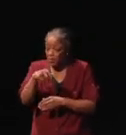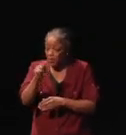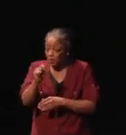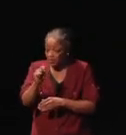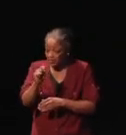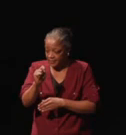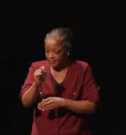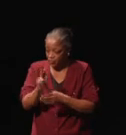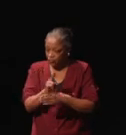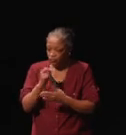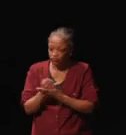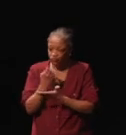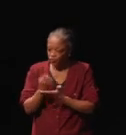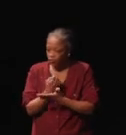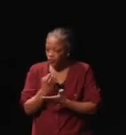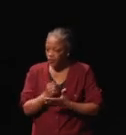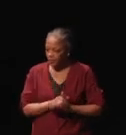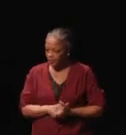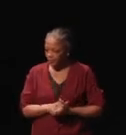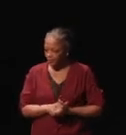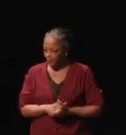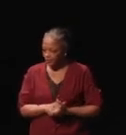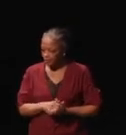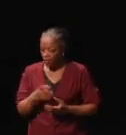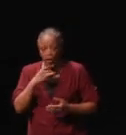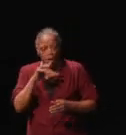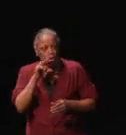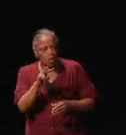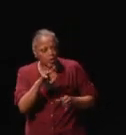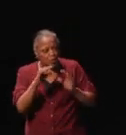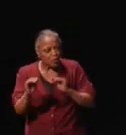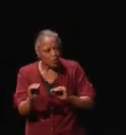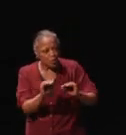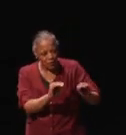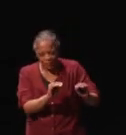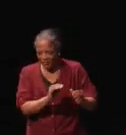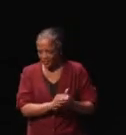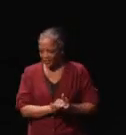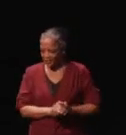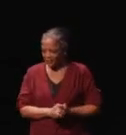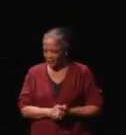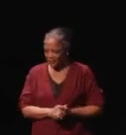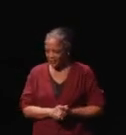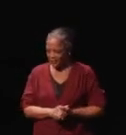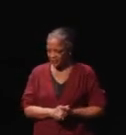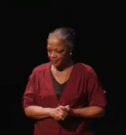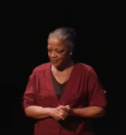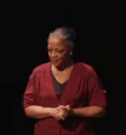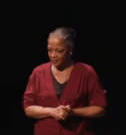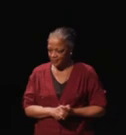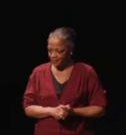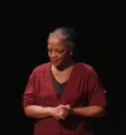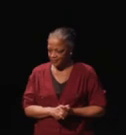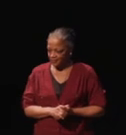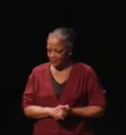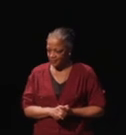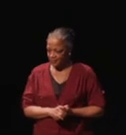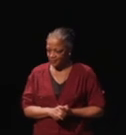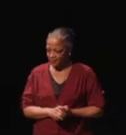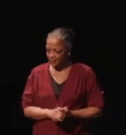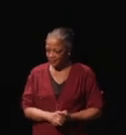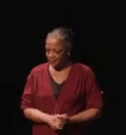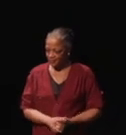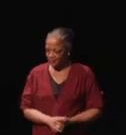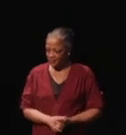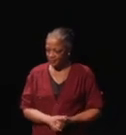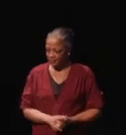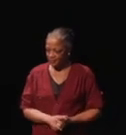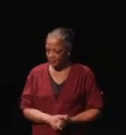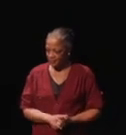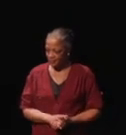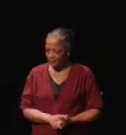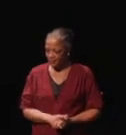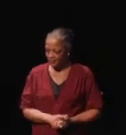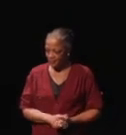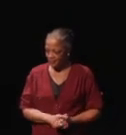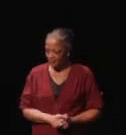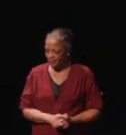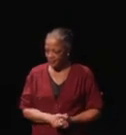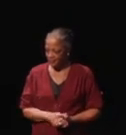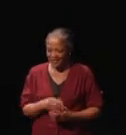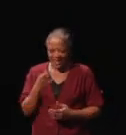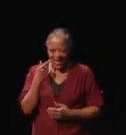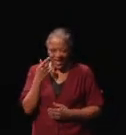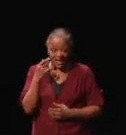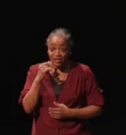Computers are capable of motivating people across the age and ability range.